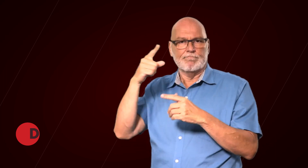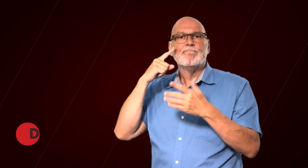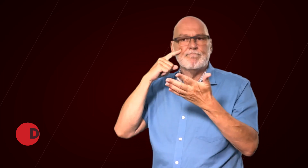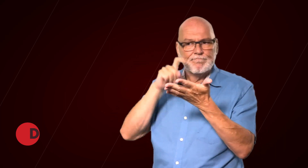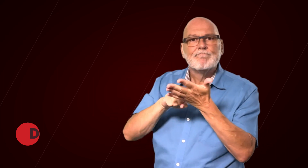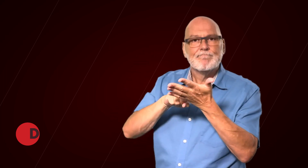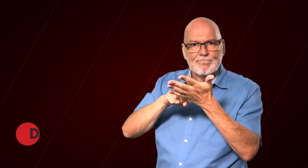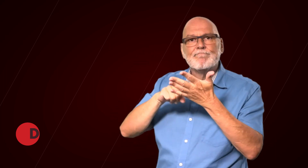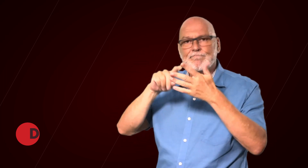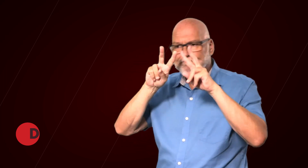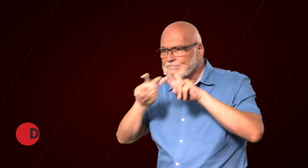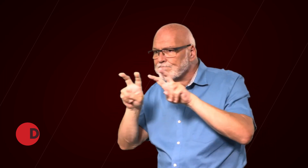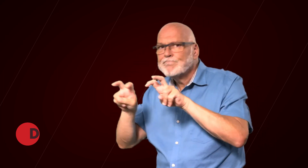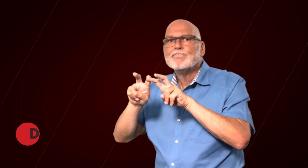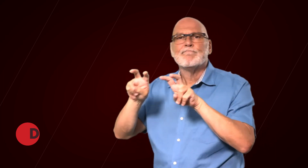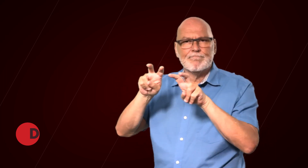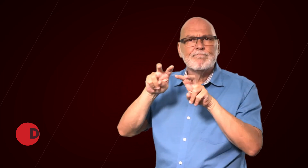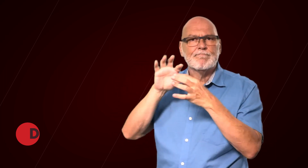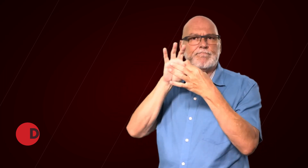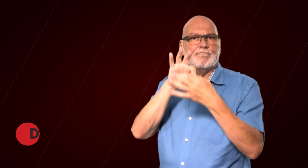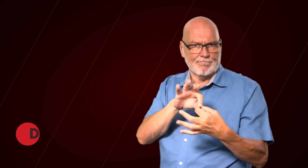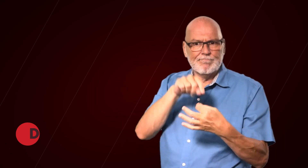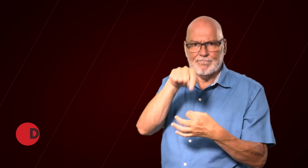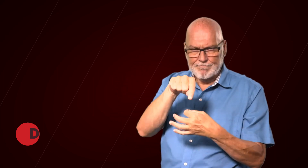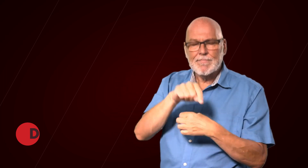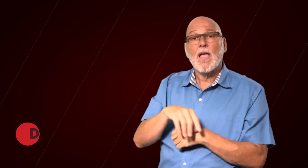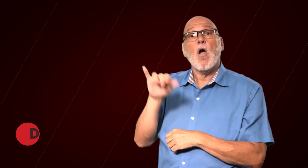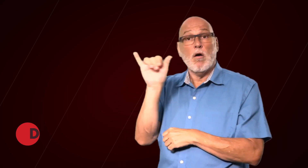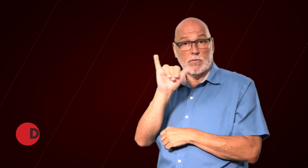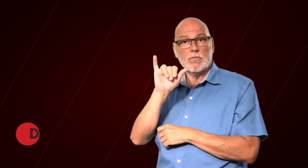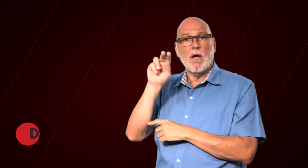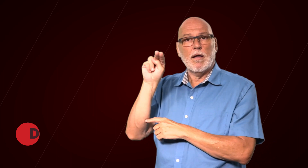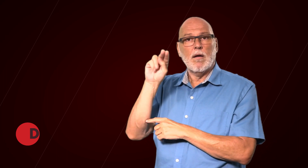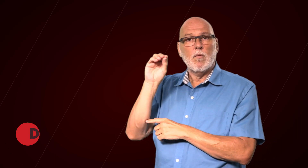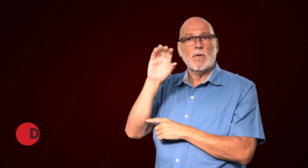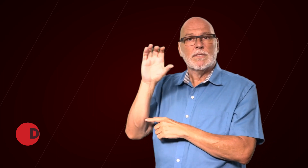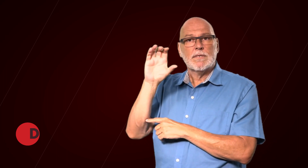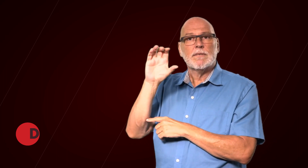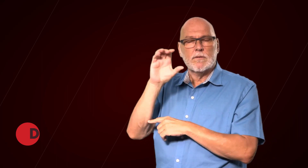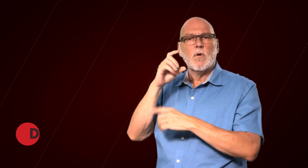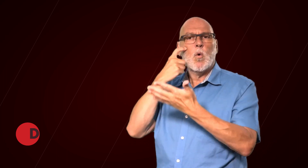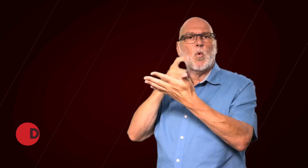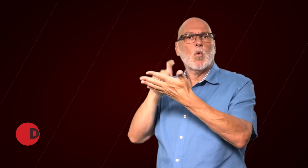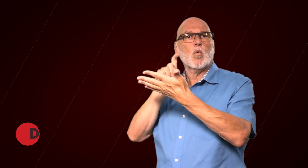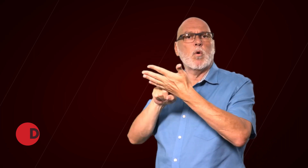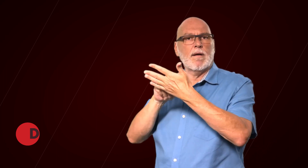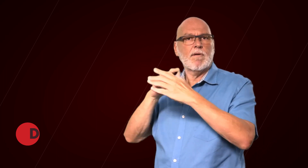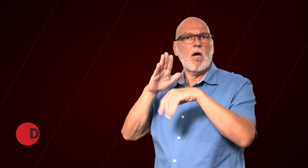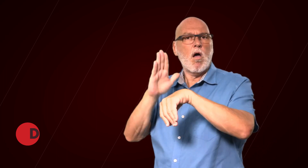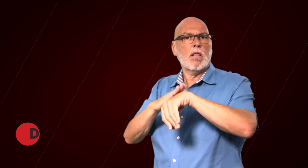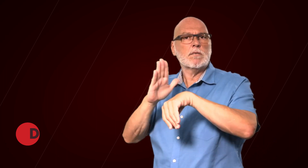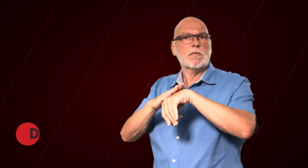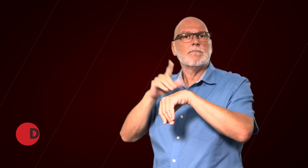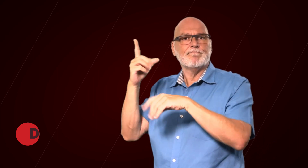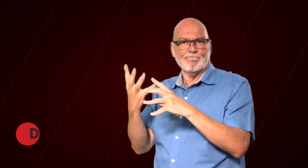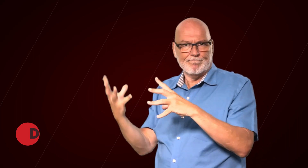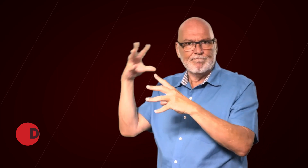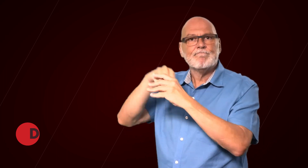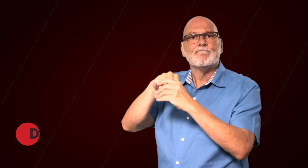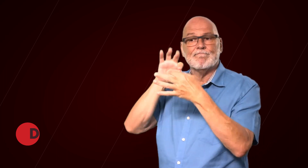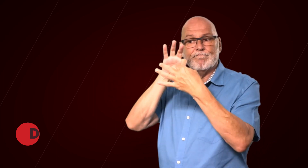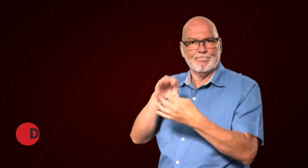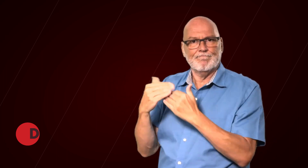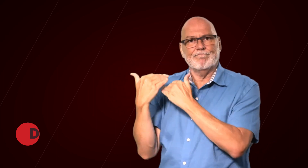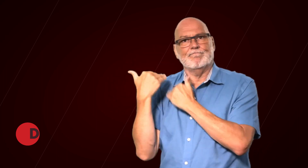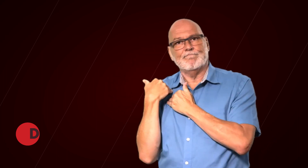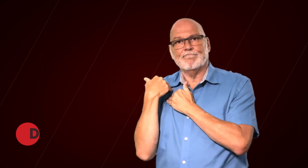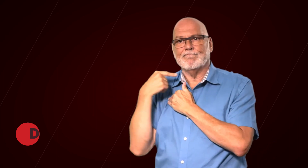to launch an Inquiry and a Notice of Consultation on the responsibilities of